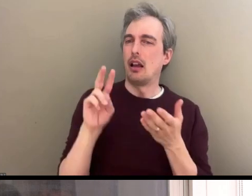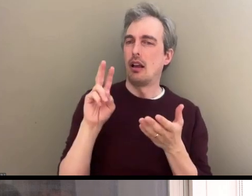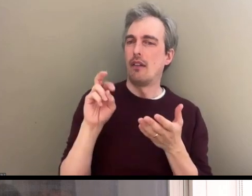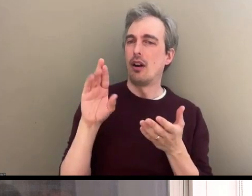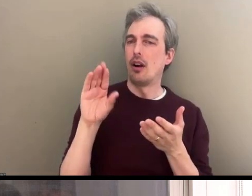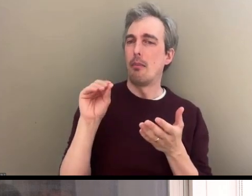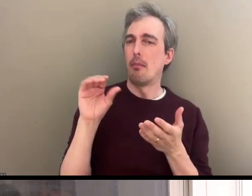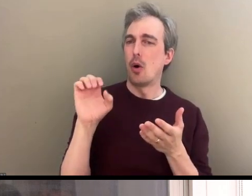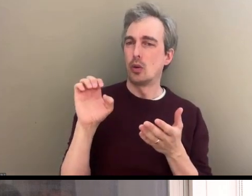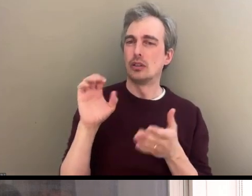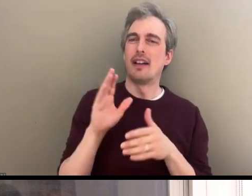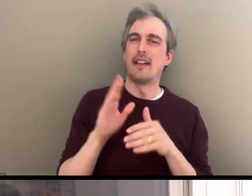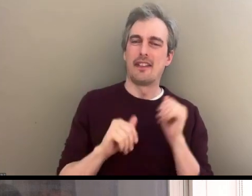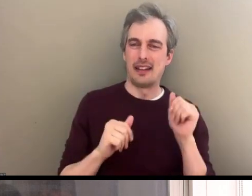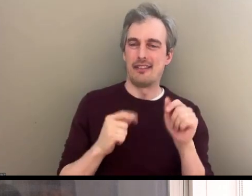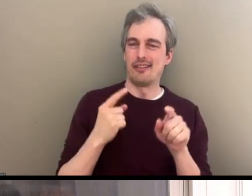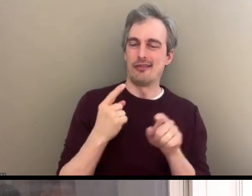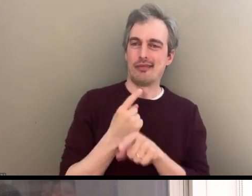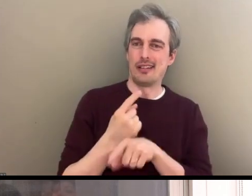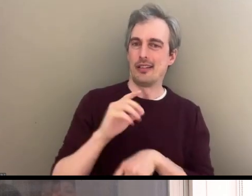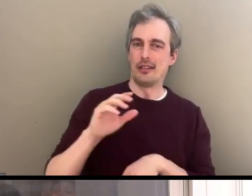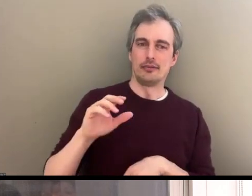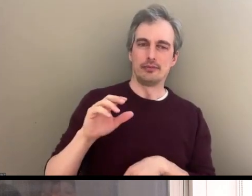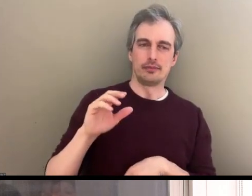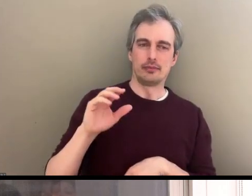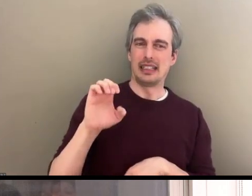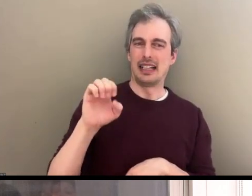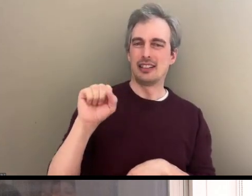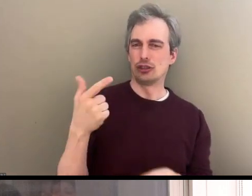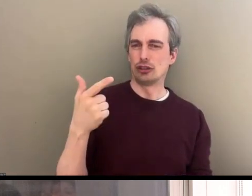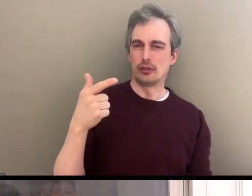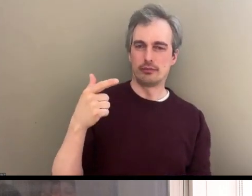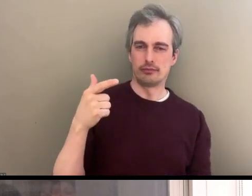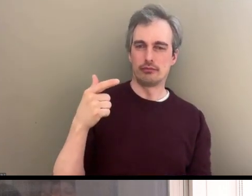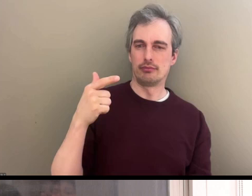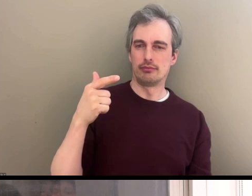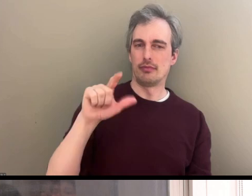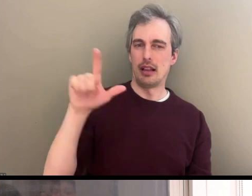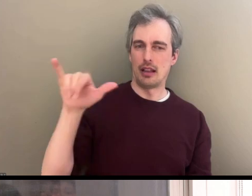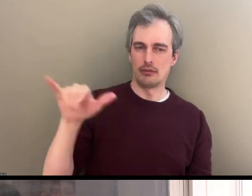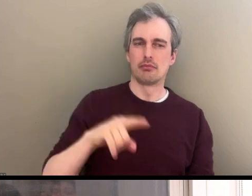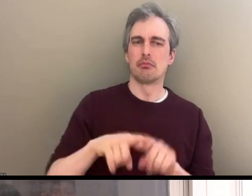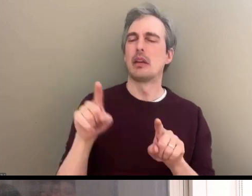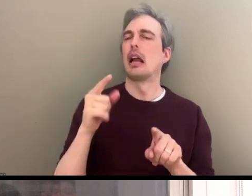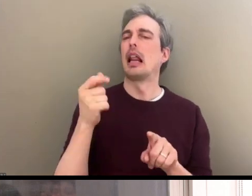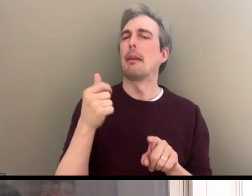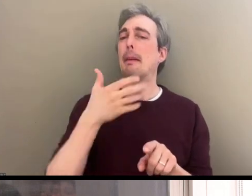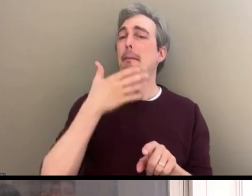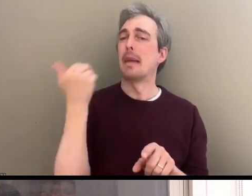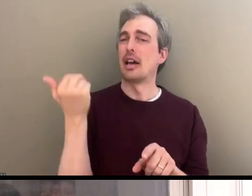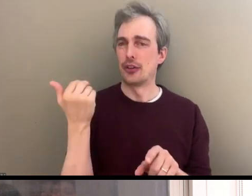It shows you exactly where the problem is. And the other one, it showed a little bit more in terms of typing because we